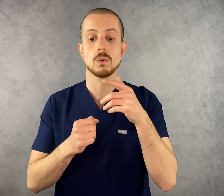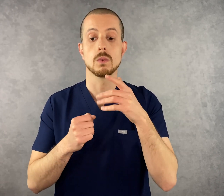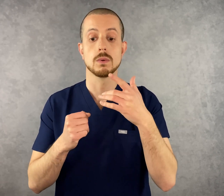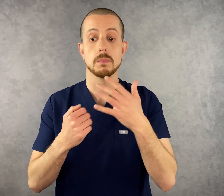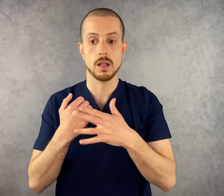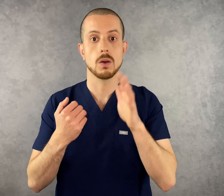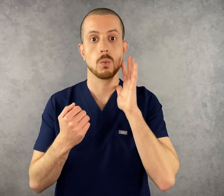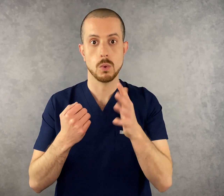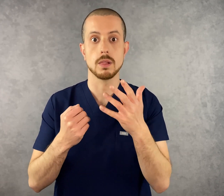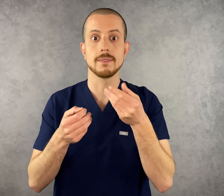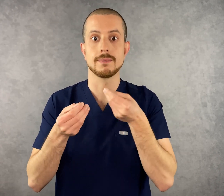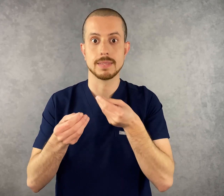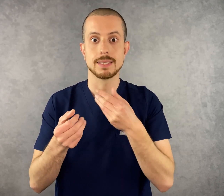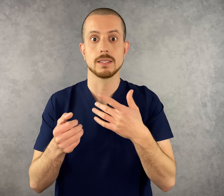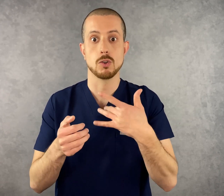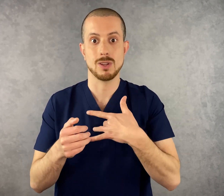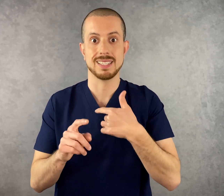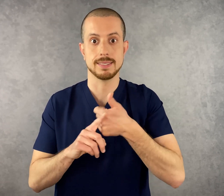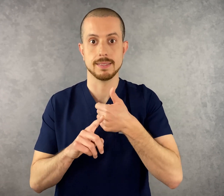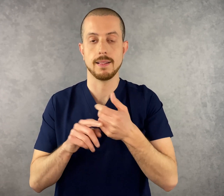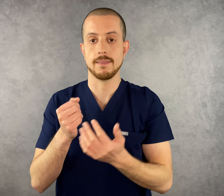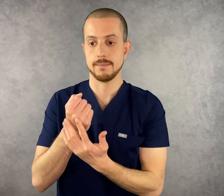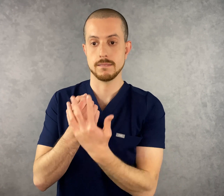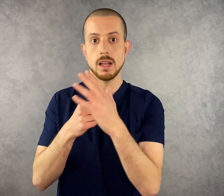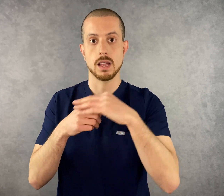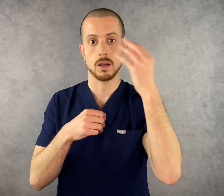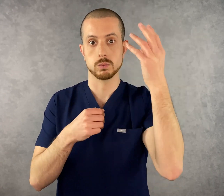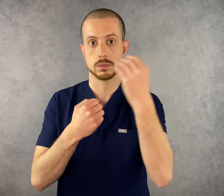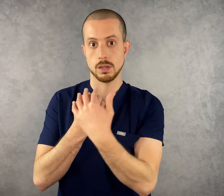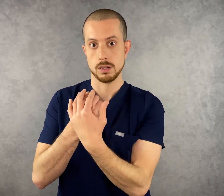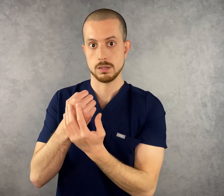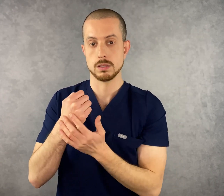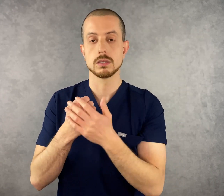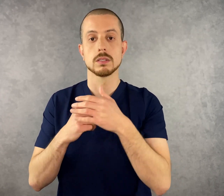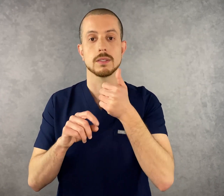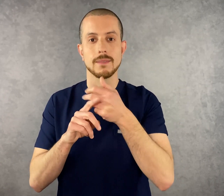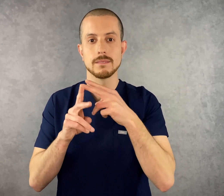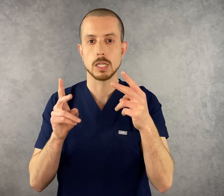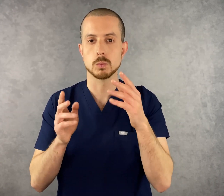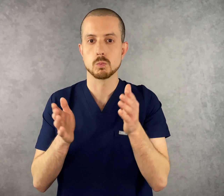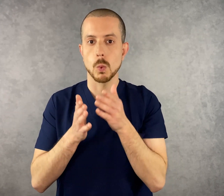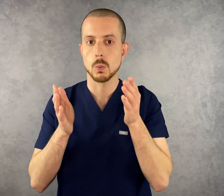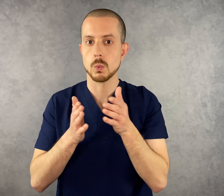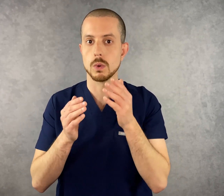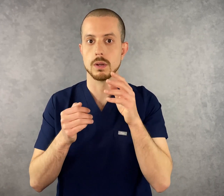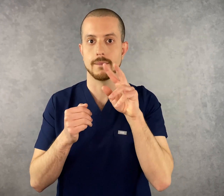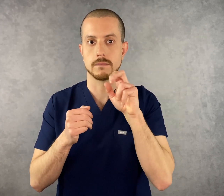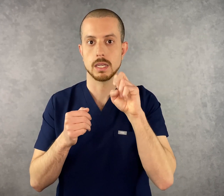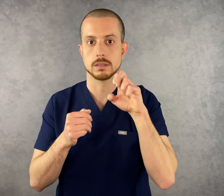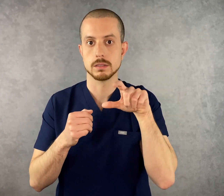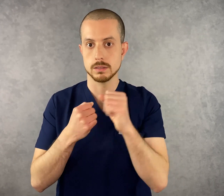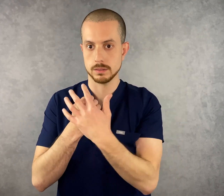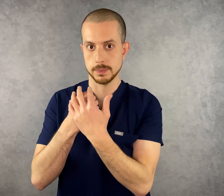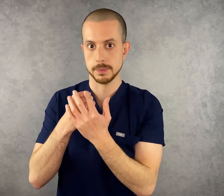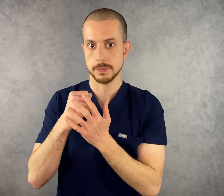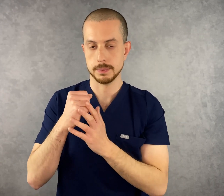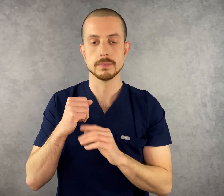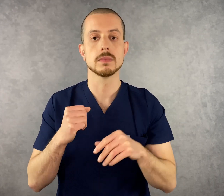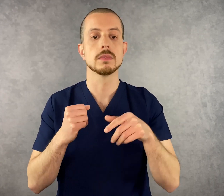So, blood will feed the heart itself on the outside. There are very small vessels on the surface.